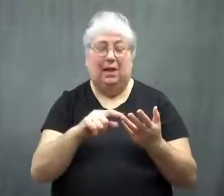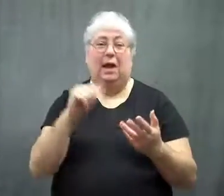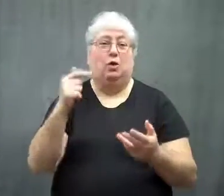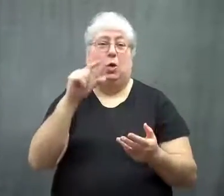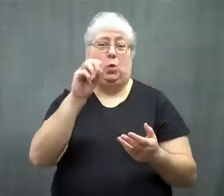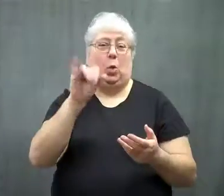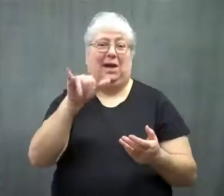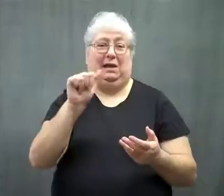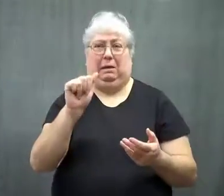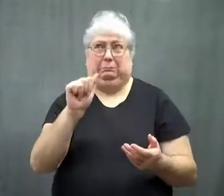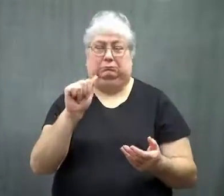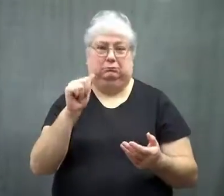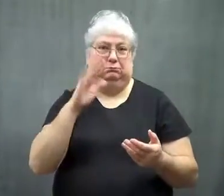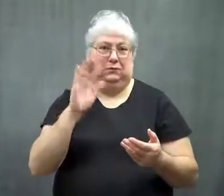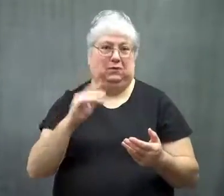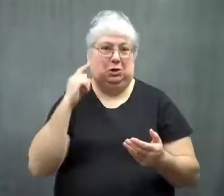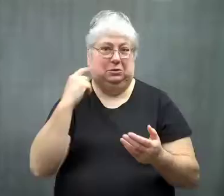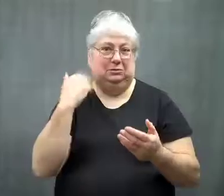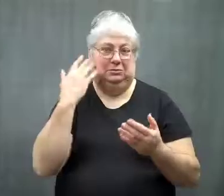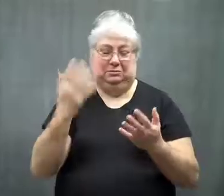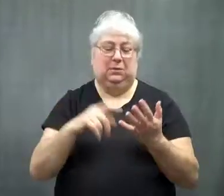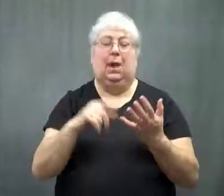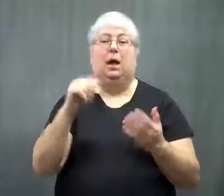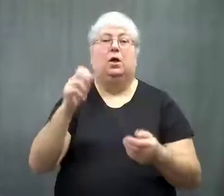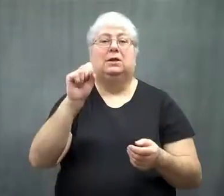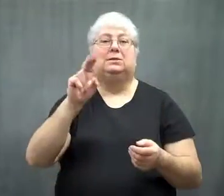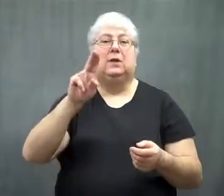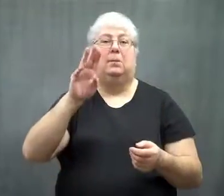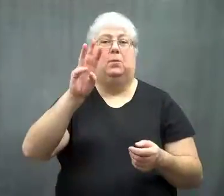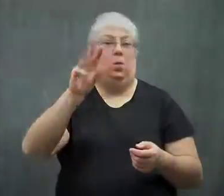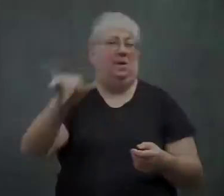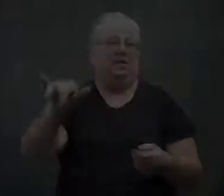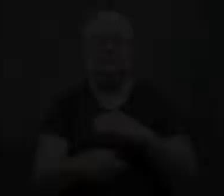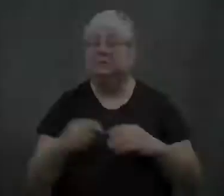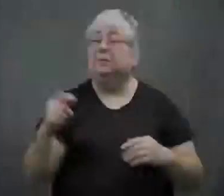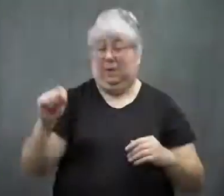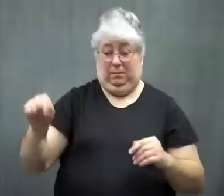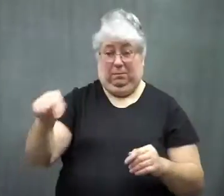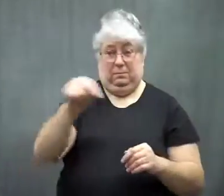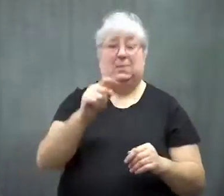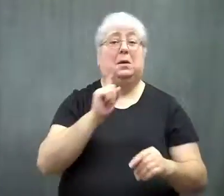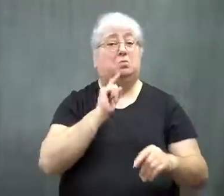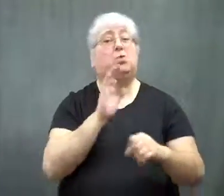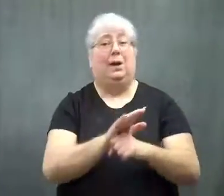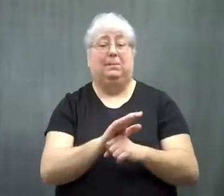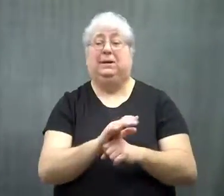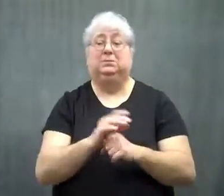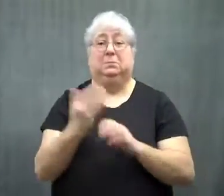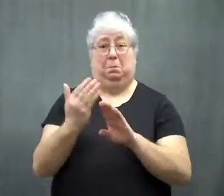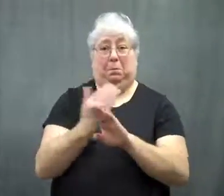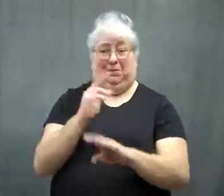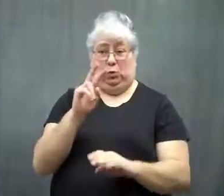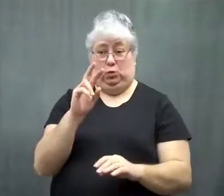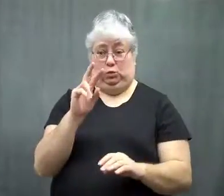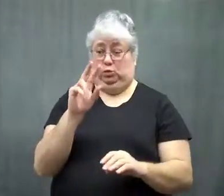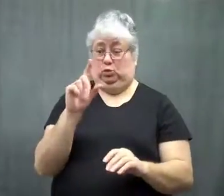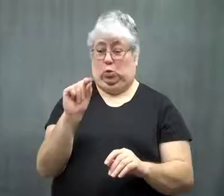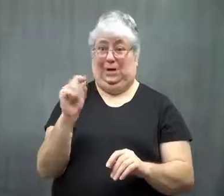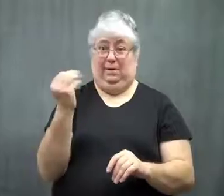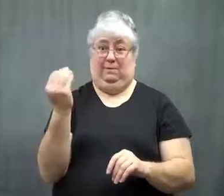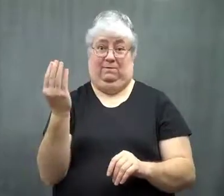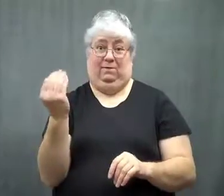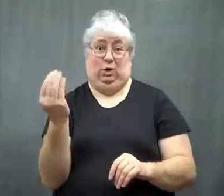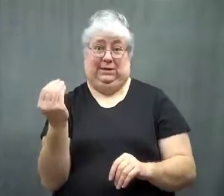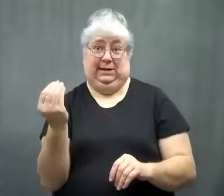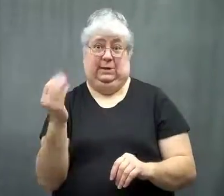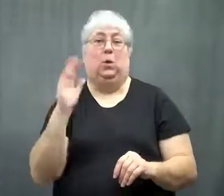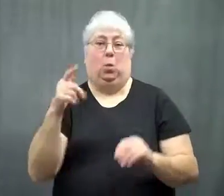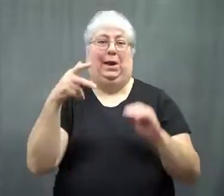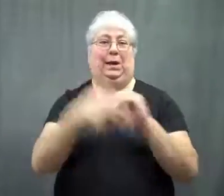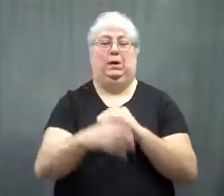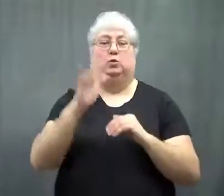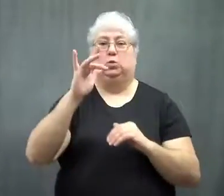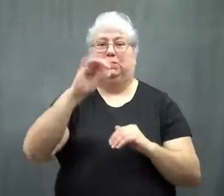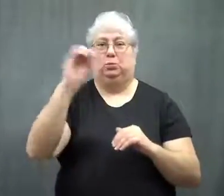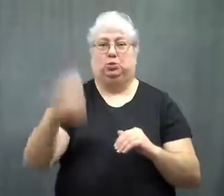Goya, which I've never heard of, and Subway.